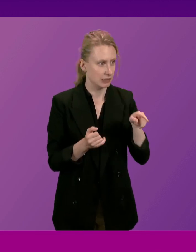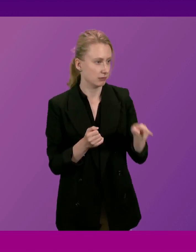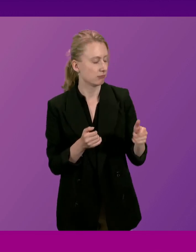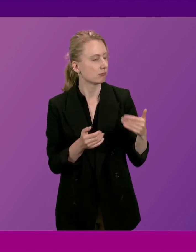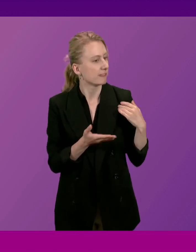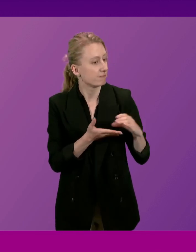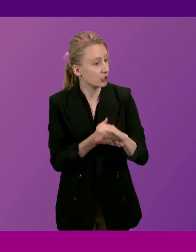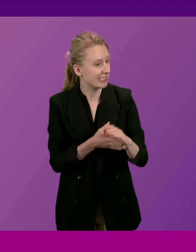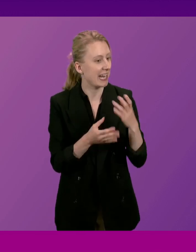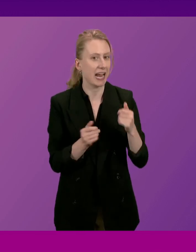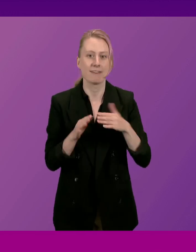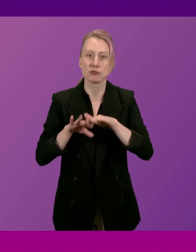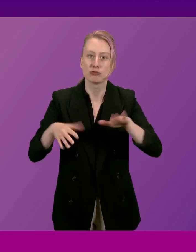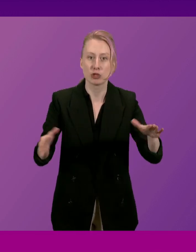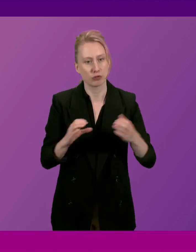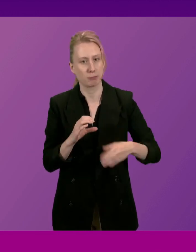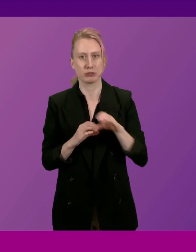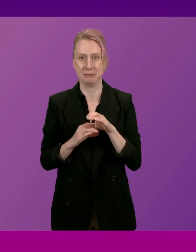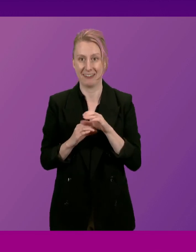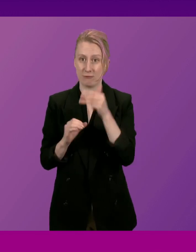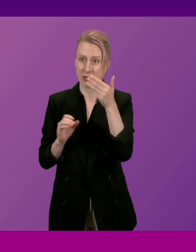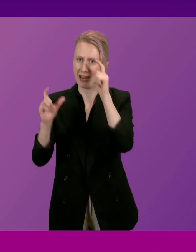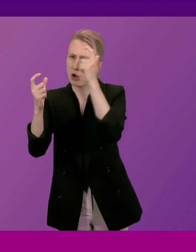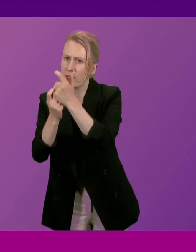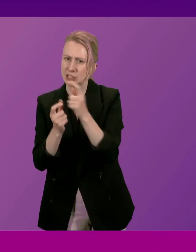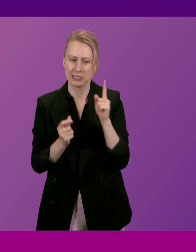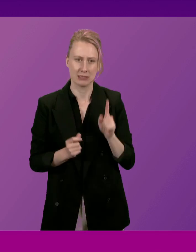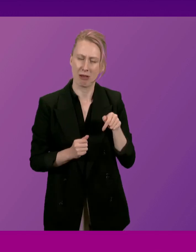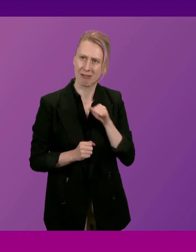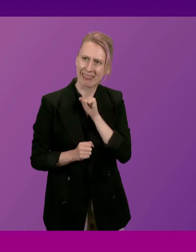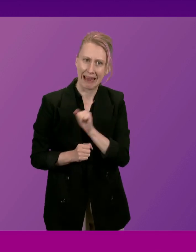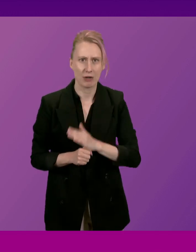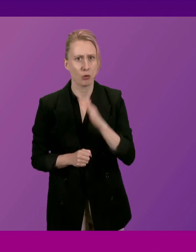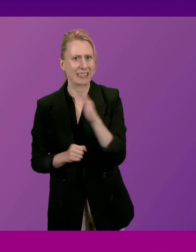rural premium for nine colleges but not for NESCol. Will the First Minister